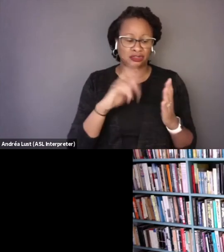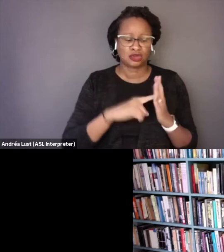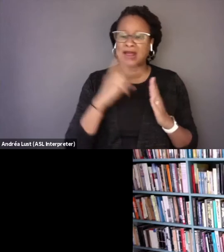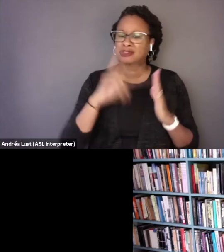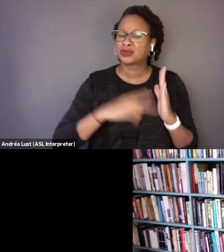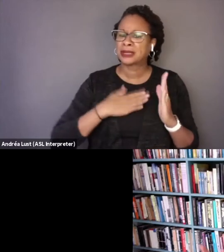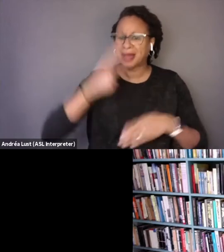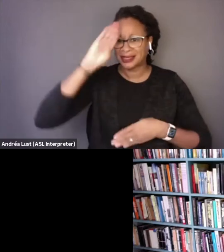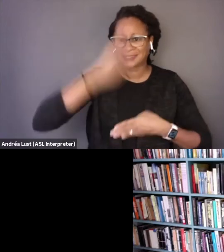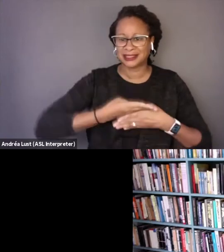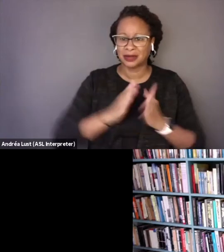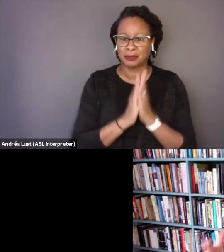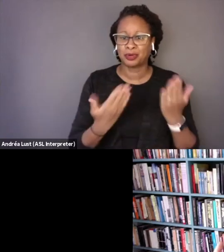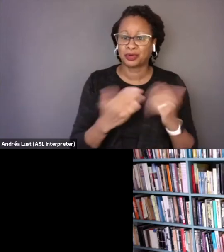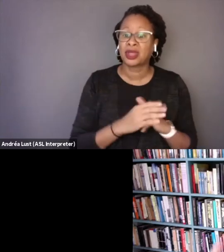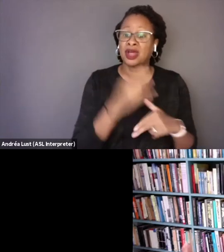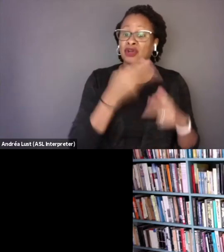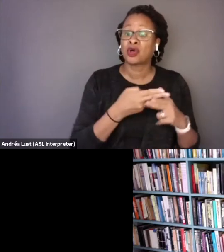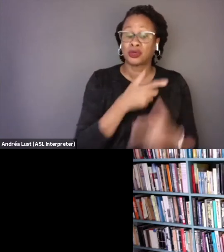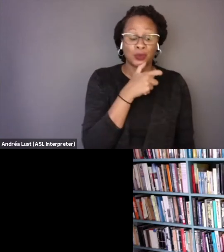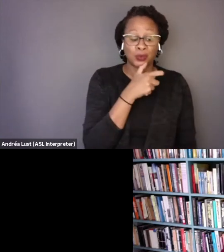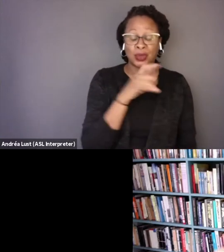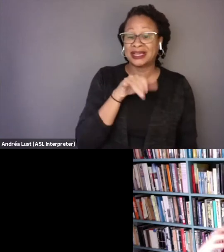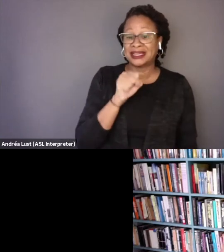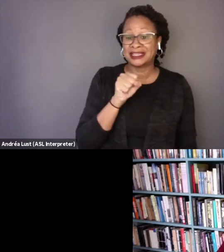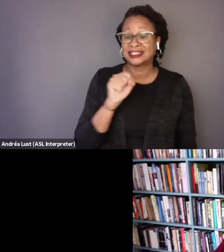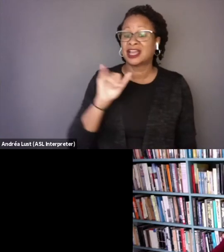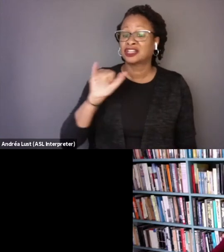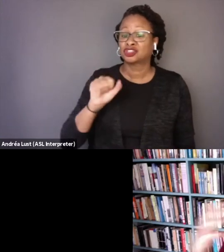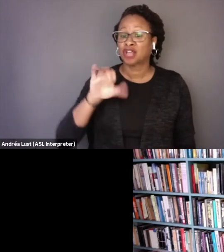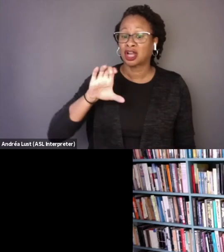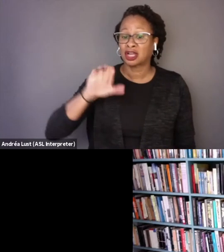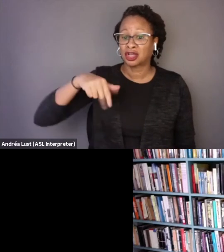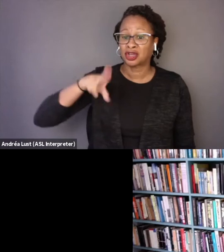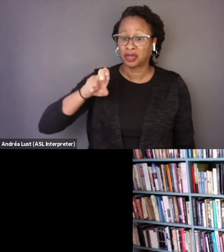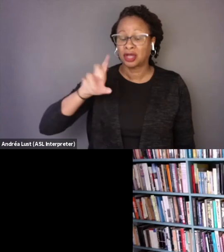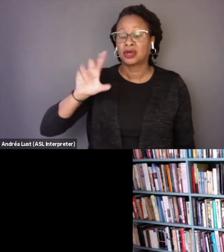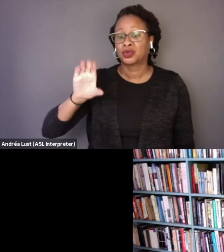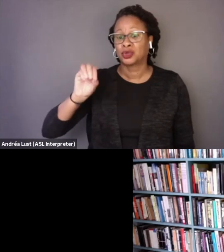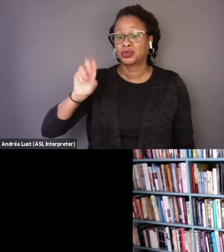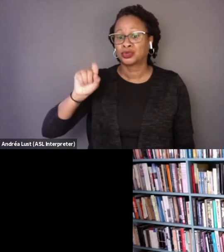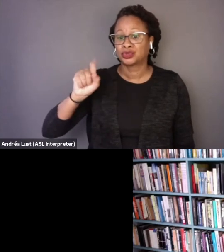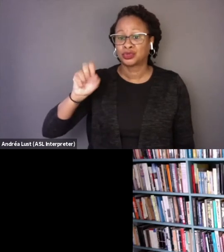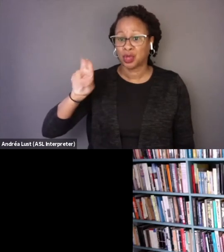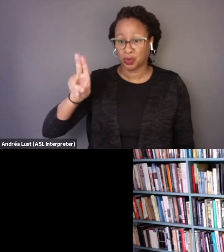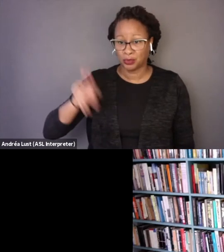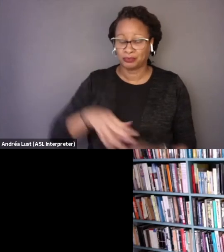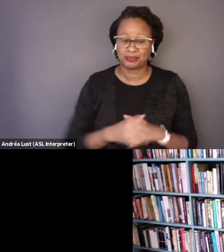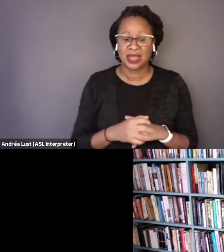that was called "Who is Jacques Cousteau?" and he was a young kid and it was part of this series of books that introduce you to historical figures.